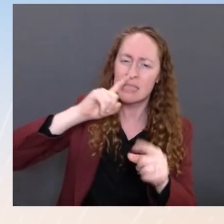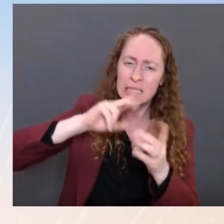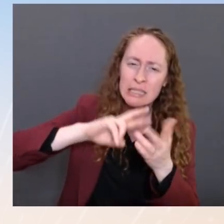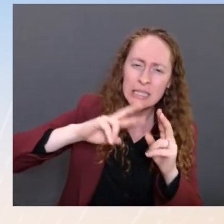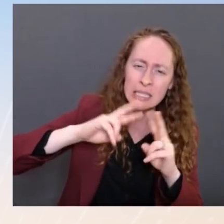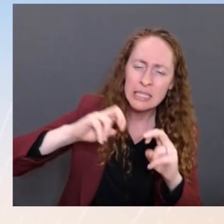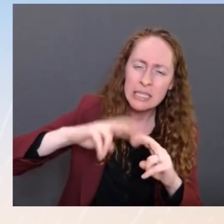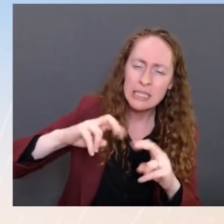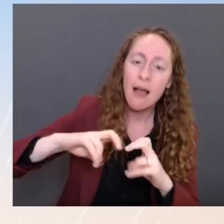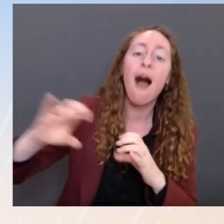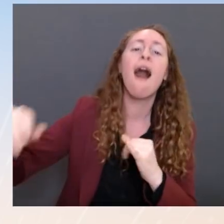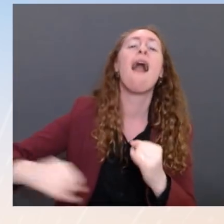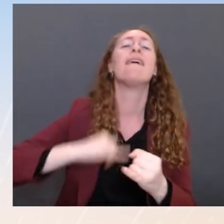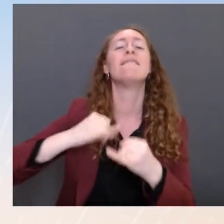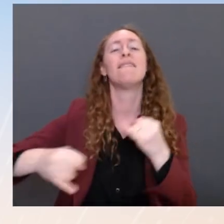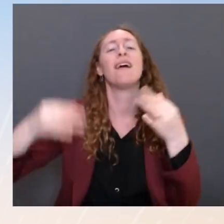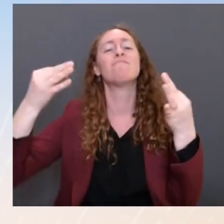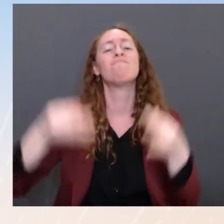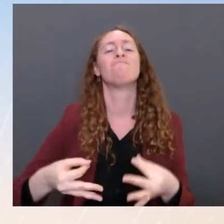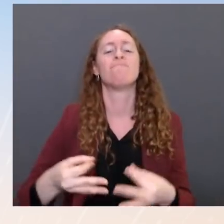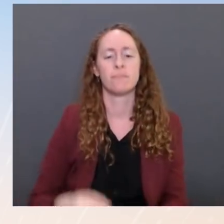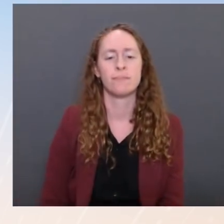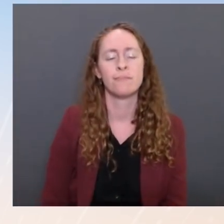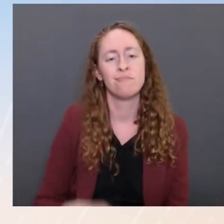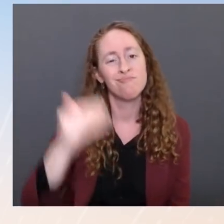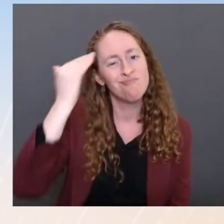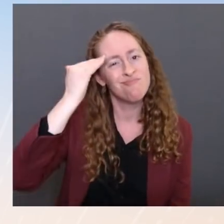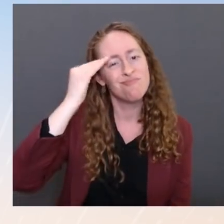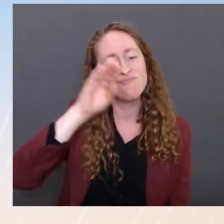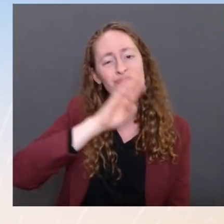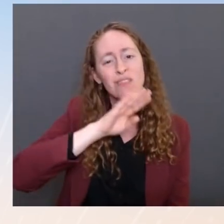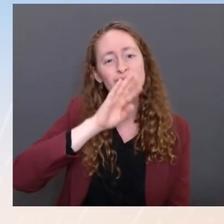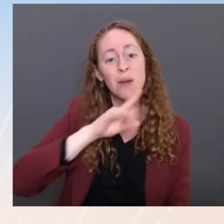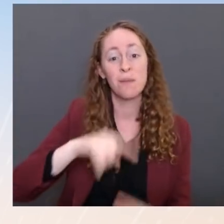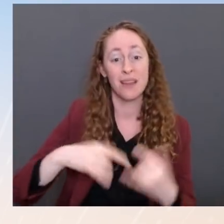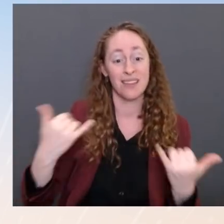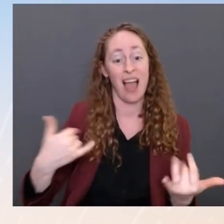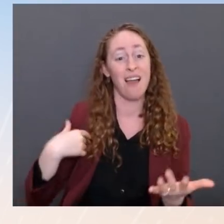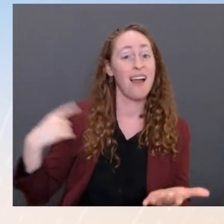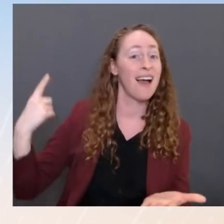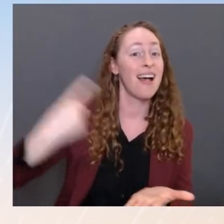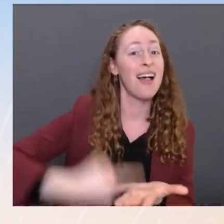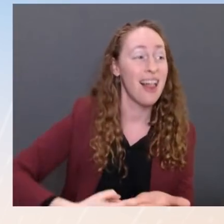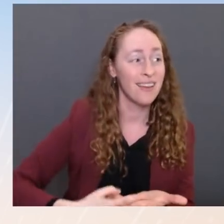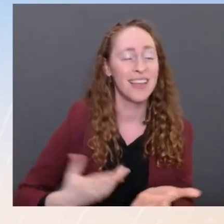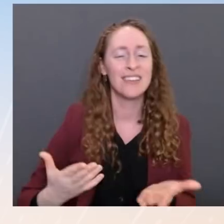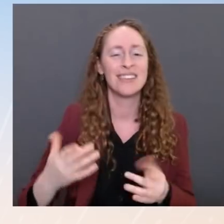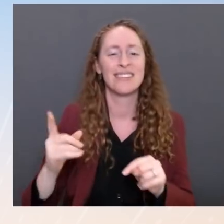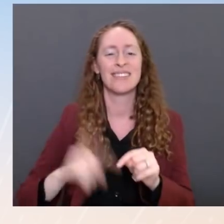But I can't speak to that from here. But I can tell you, certainly, ensuring we are protecting Americans' privacy